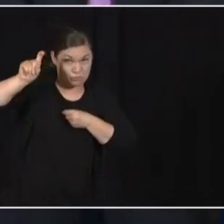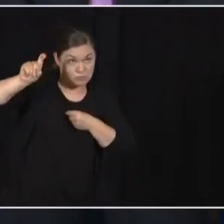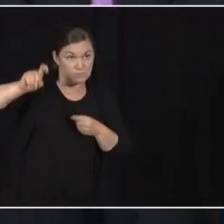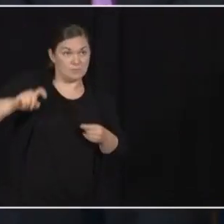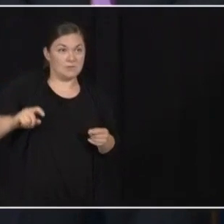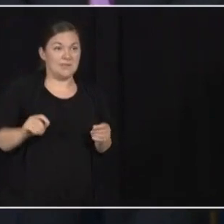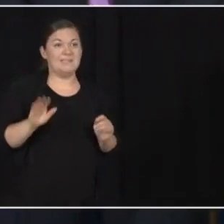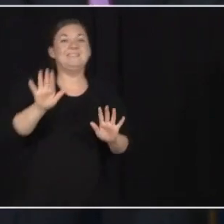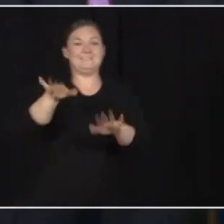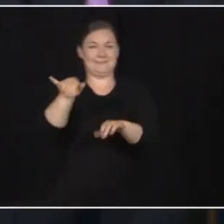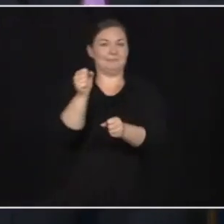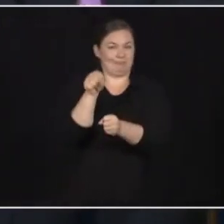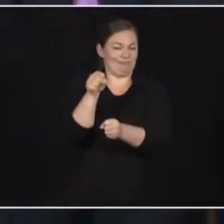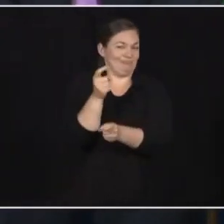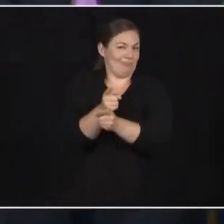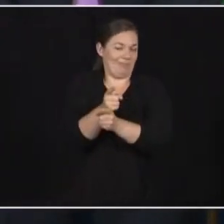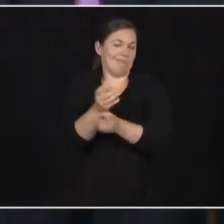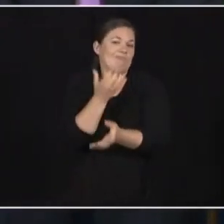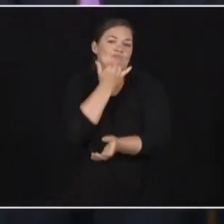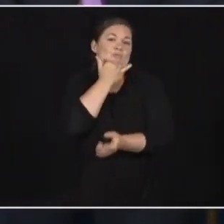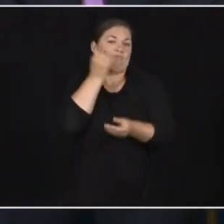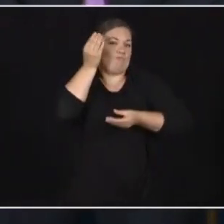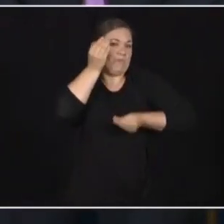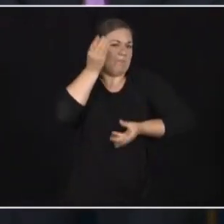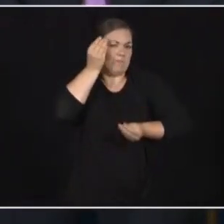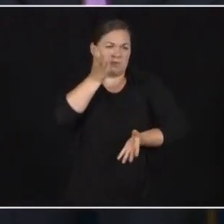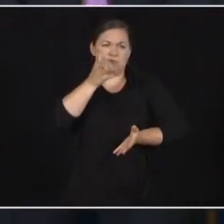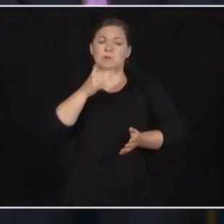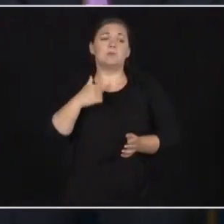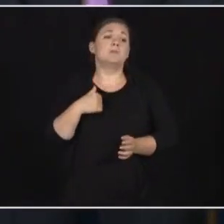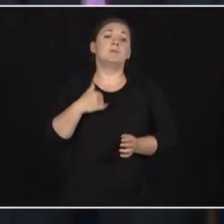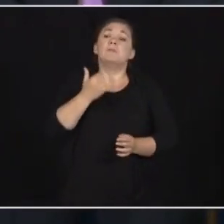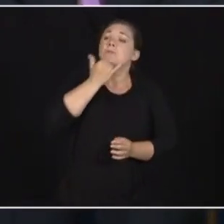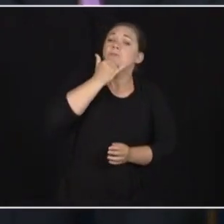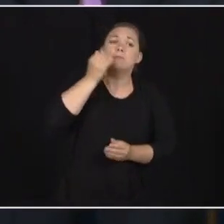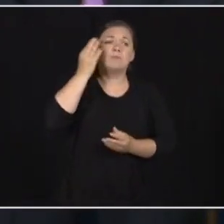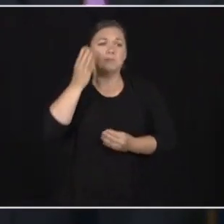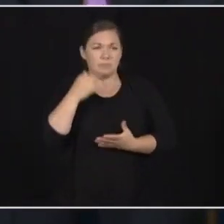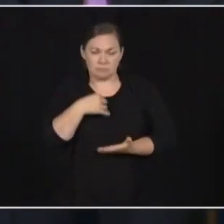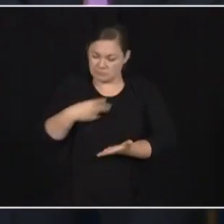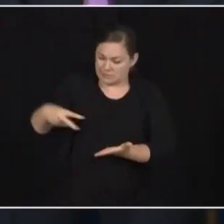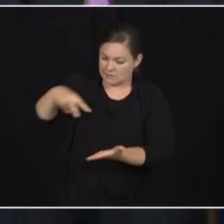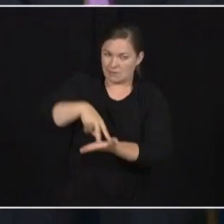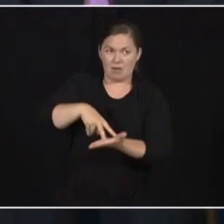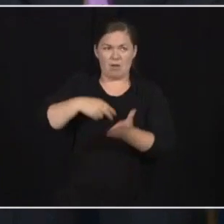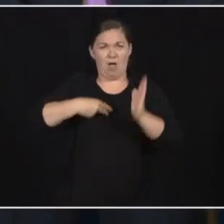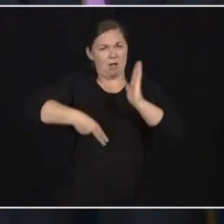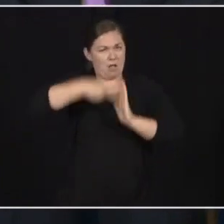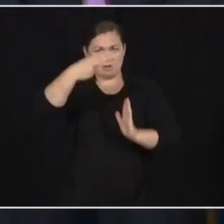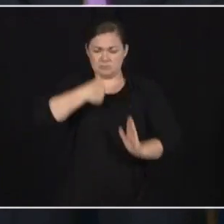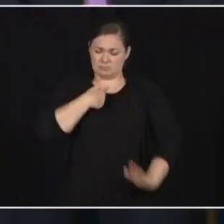testing efforts? I did receive misinformation and I am a true believer.